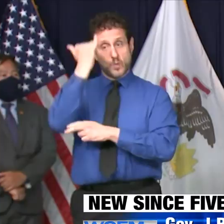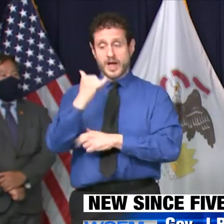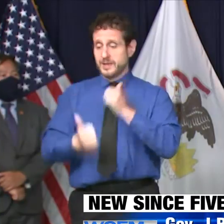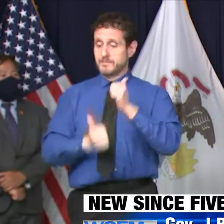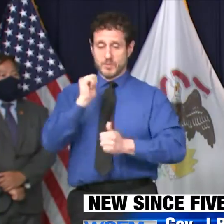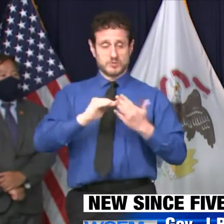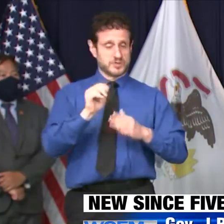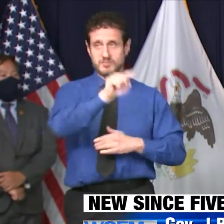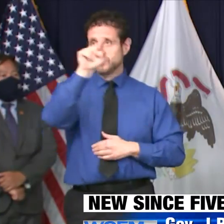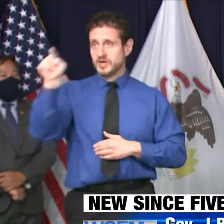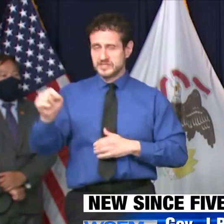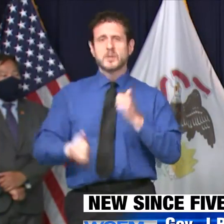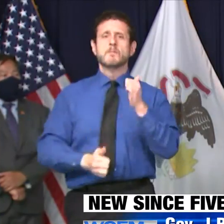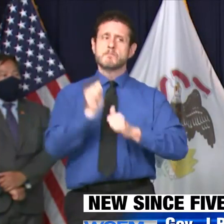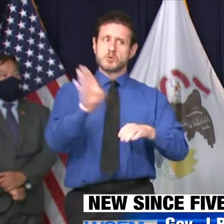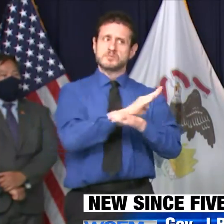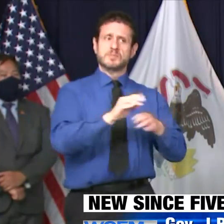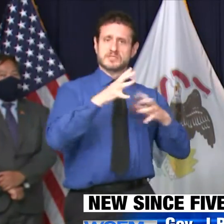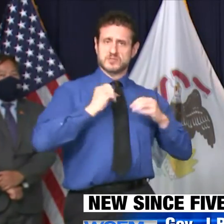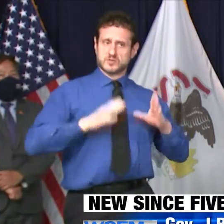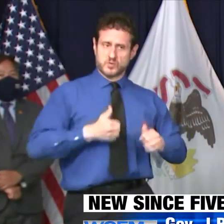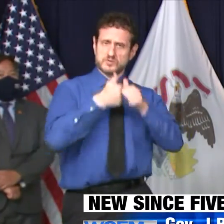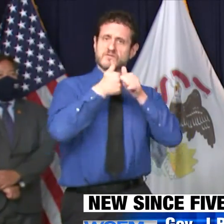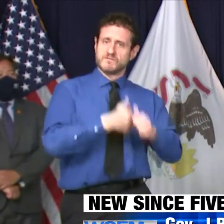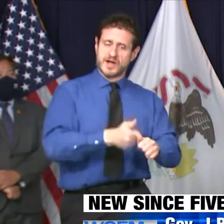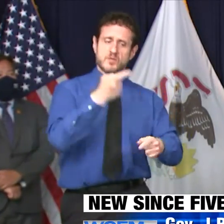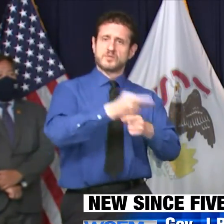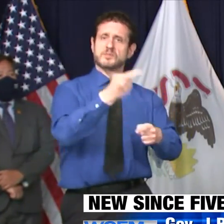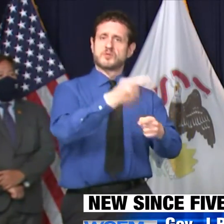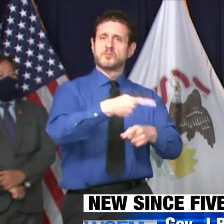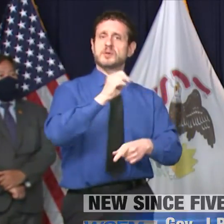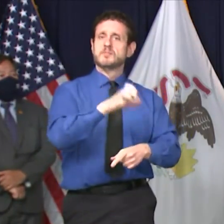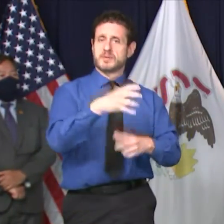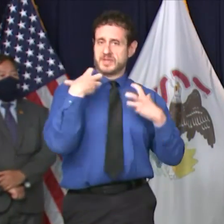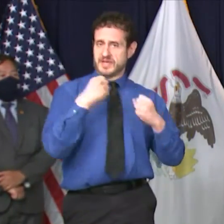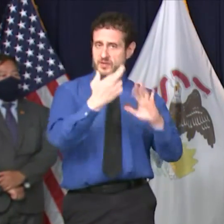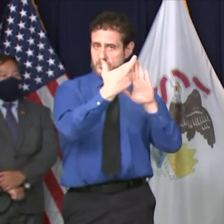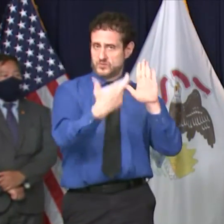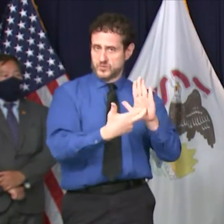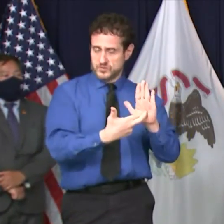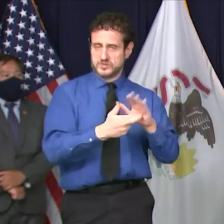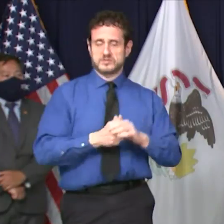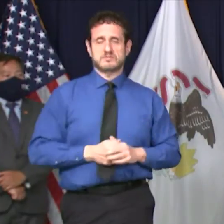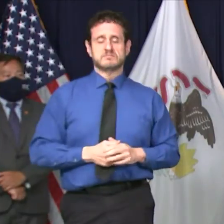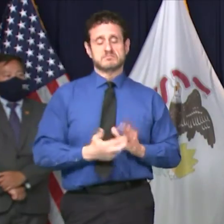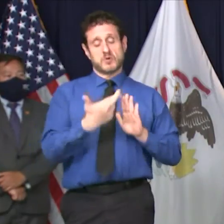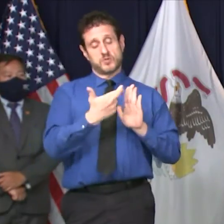GUIDANCE. THESE RULES WILL HELP ENSURE THAT THE MINORITY OF PEOPLE WHO REFUSE TO ACT RESPONSIBLY WON'T TAKE OUR STATE BACKWARD." GOVERNOR PRITZKER SAYS THE RULES WILL PROVIDE A COMMON SENSE OPTION TO ENFORCE